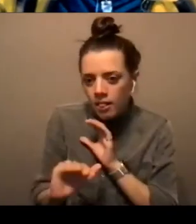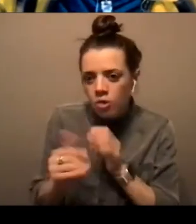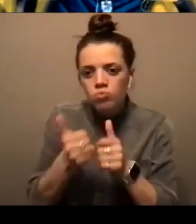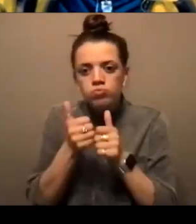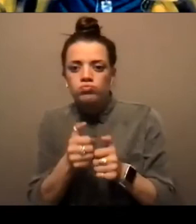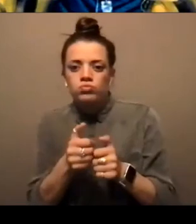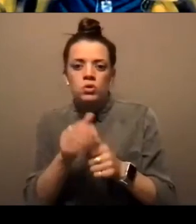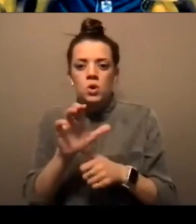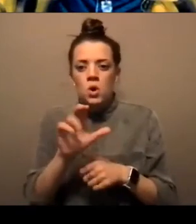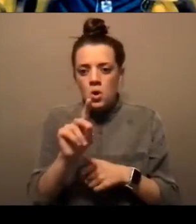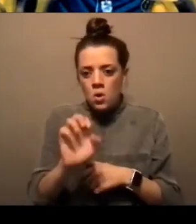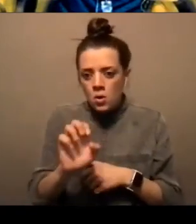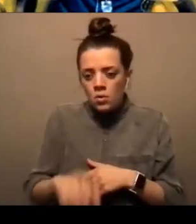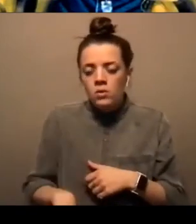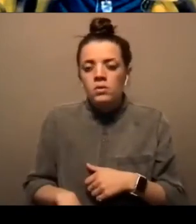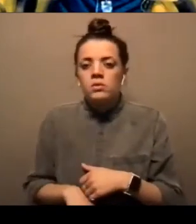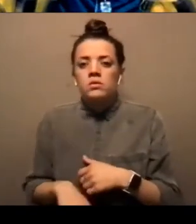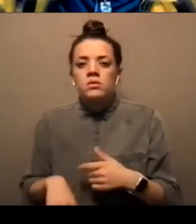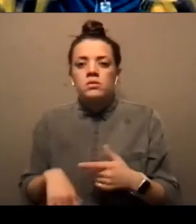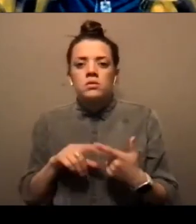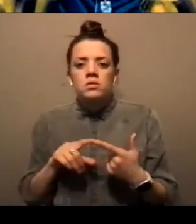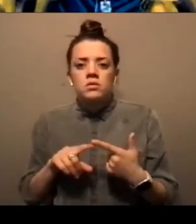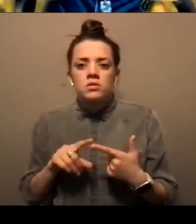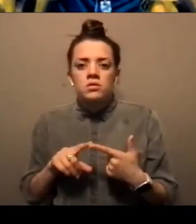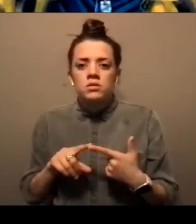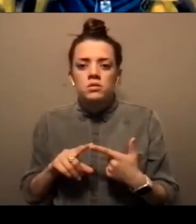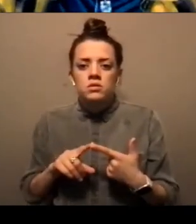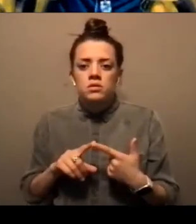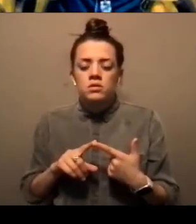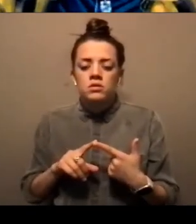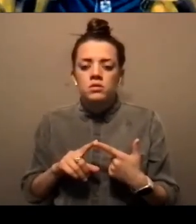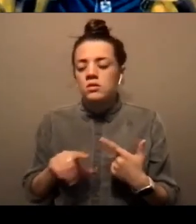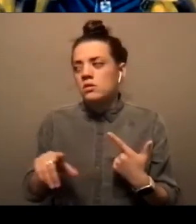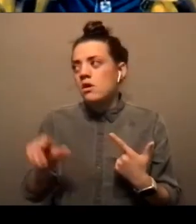including authenticator like the YubiKey.